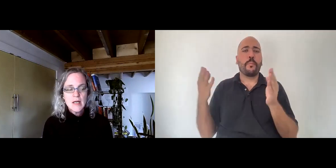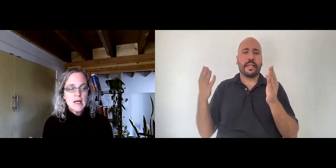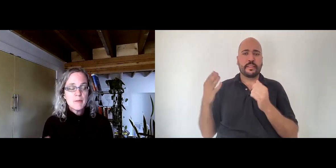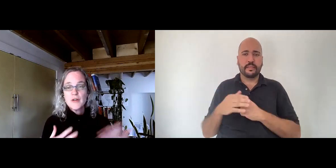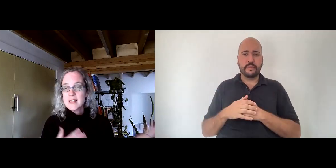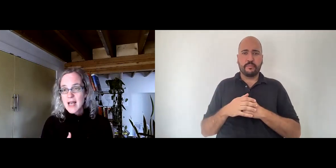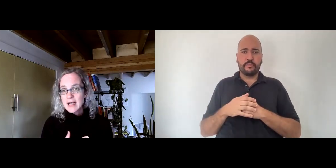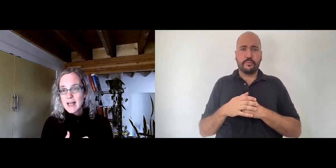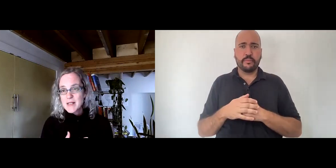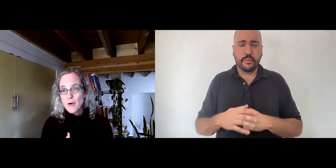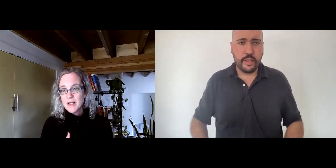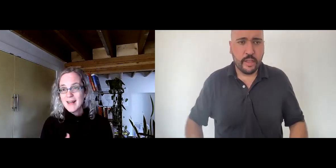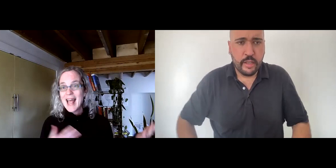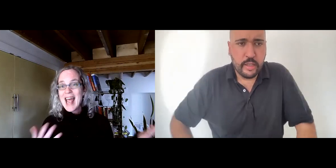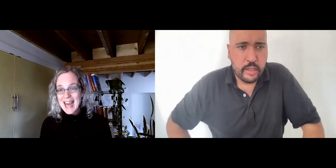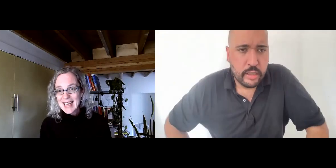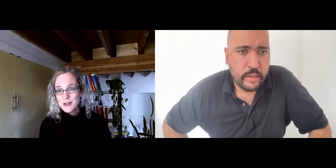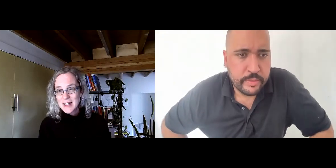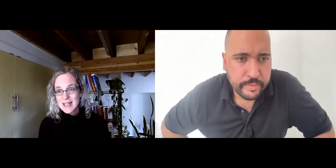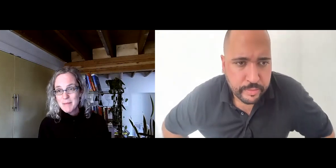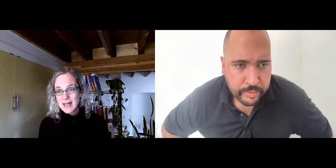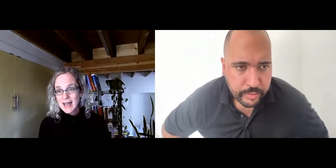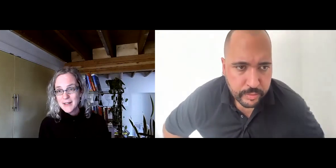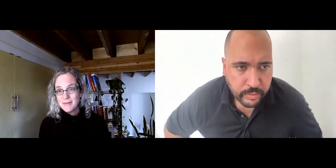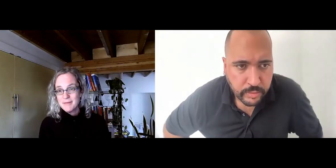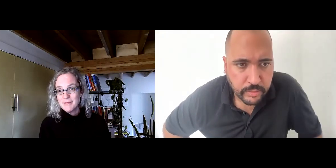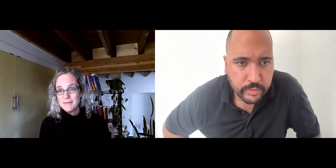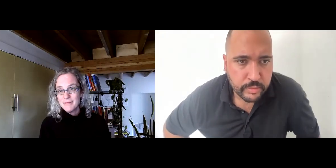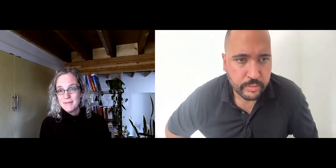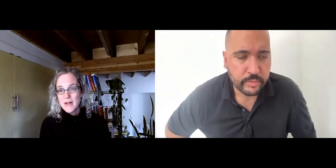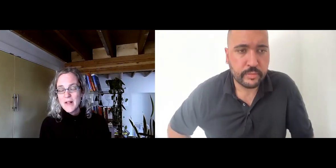But your SSI claim is open, and you get to keep Medicaid.